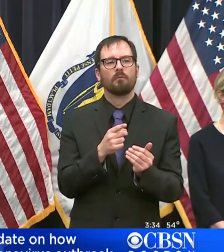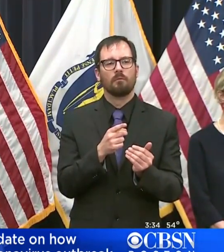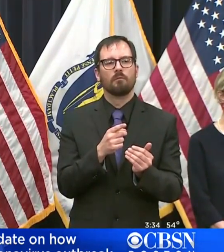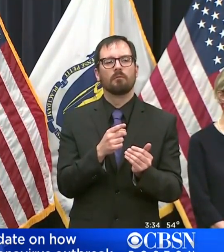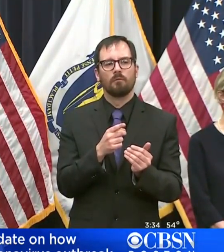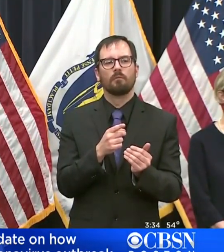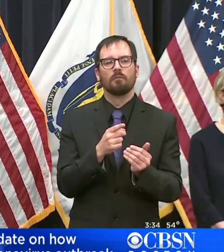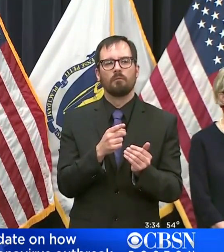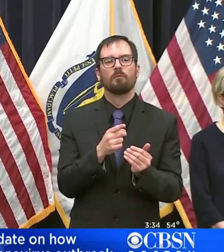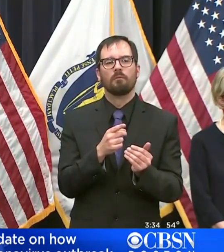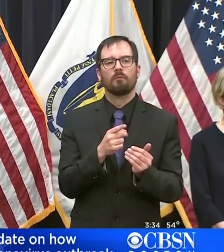KIND OF FIDE GUIDELINES WE GET PERIOD.